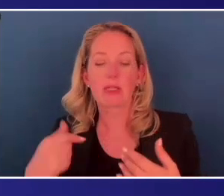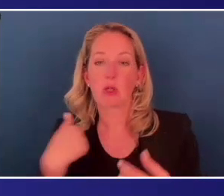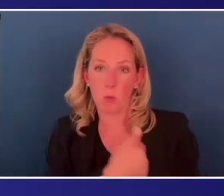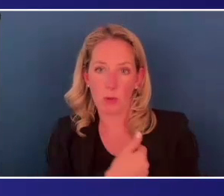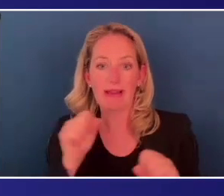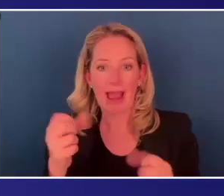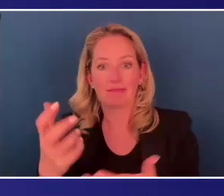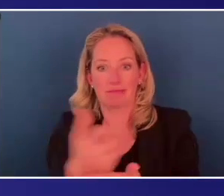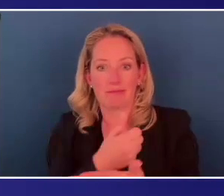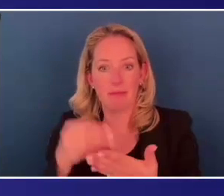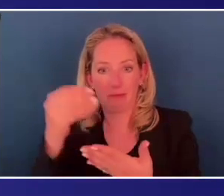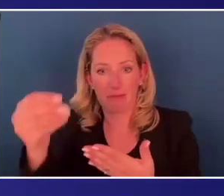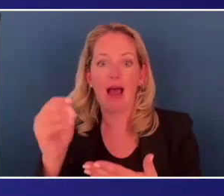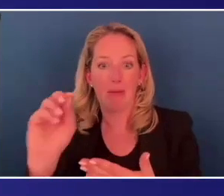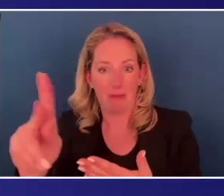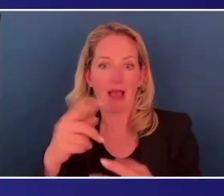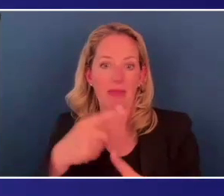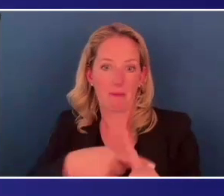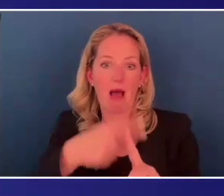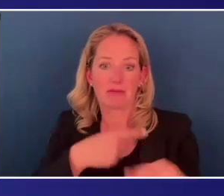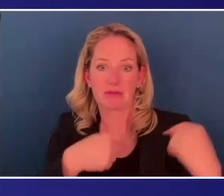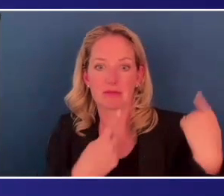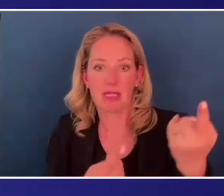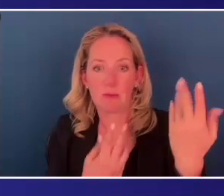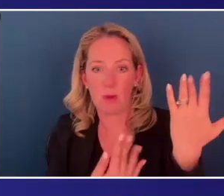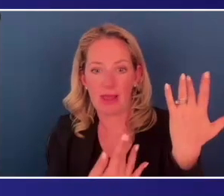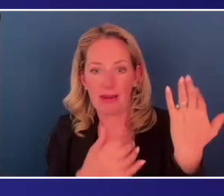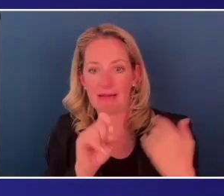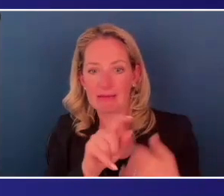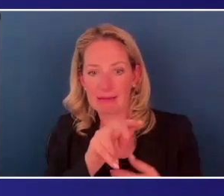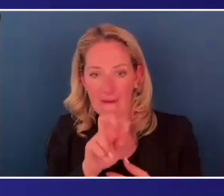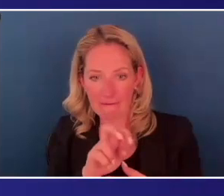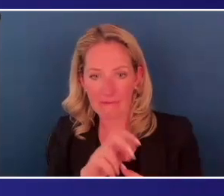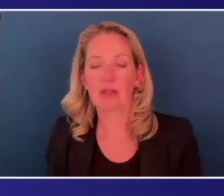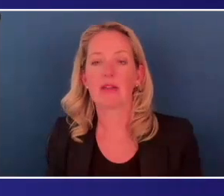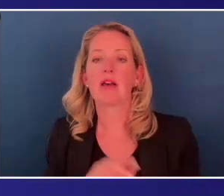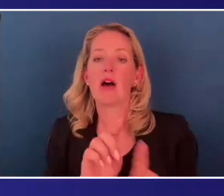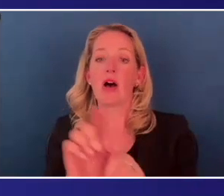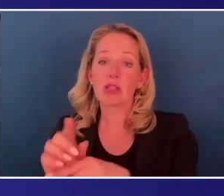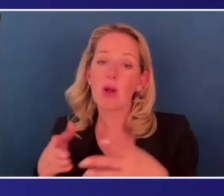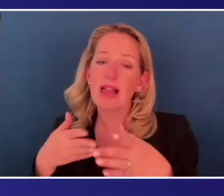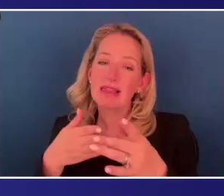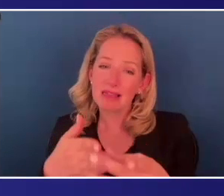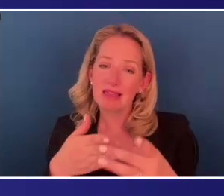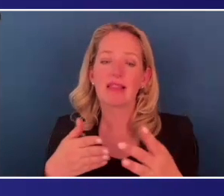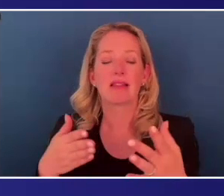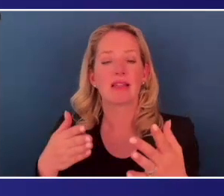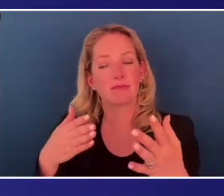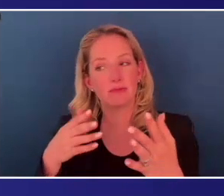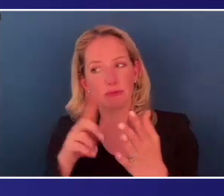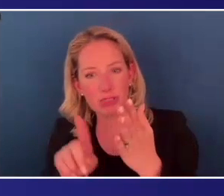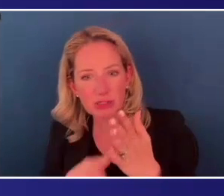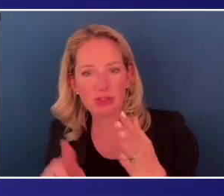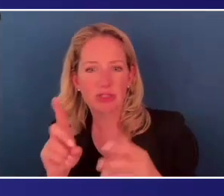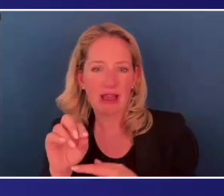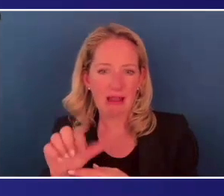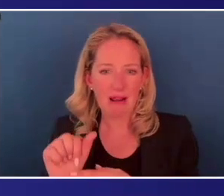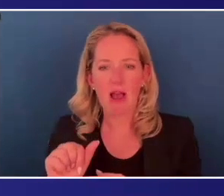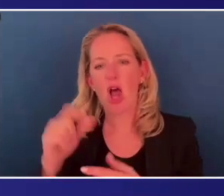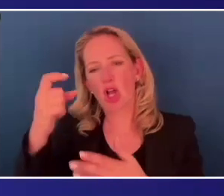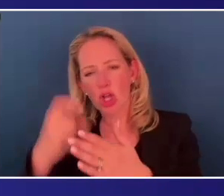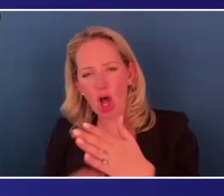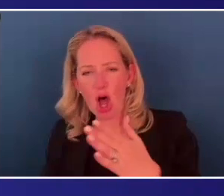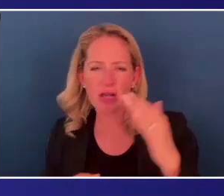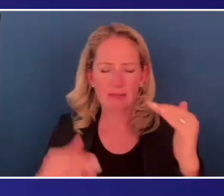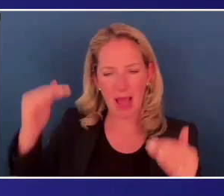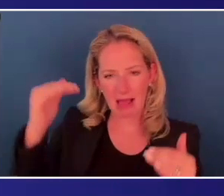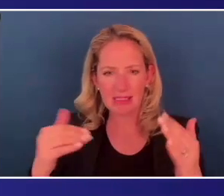4, th let research data lead the way to change. Run a cost benefit analysis on the return of investment for PSL life.